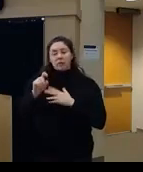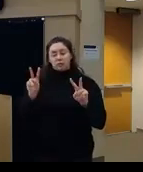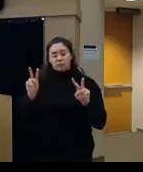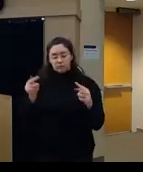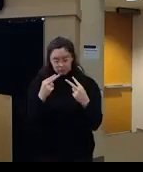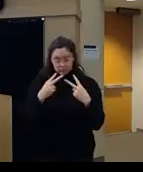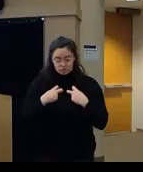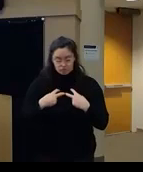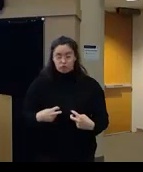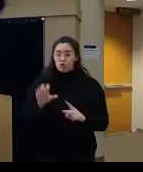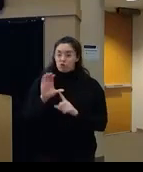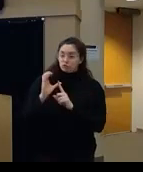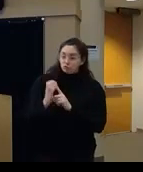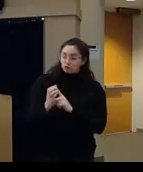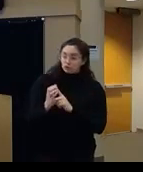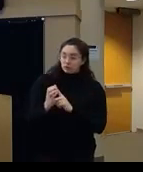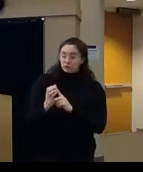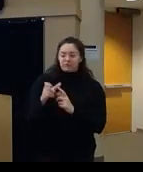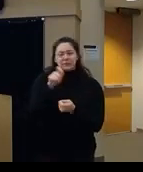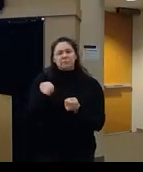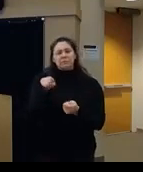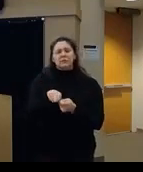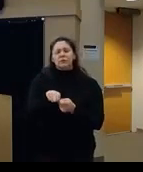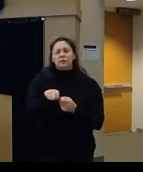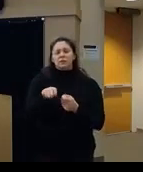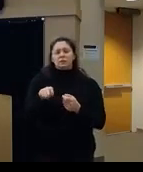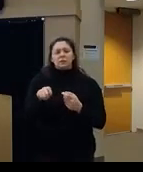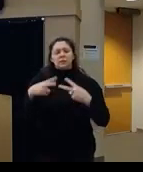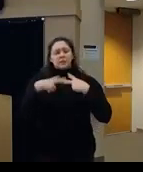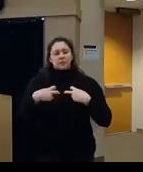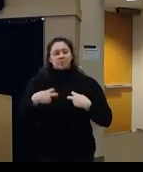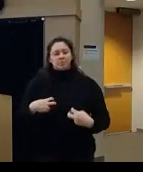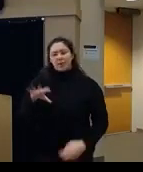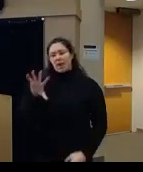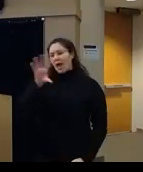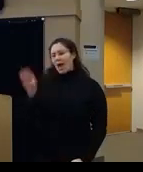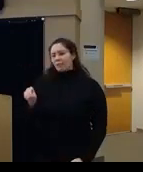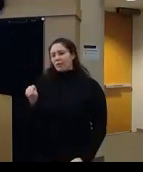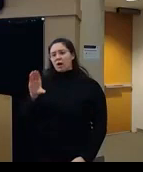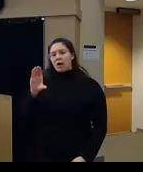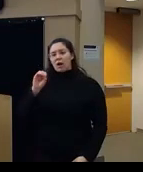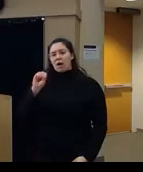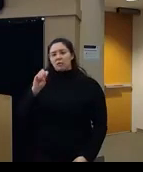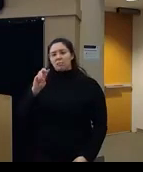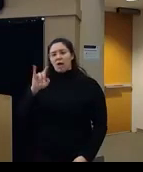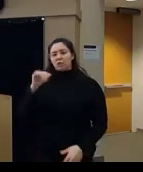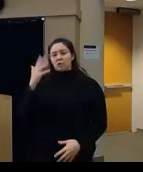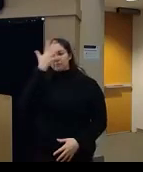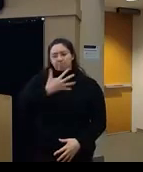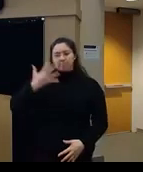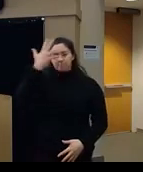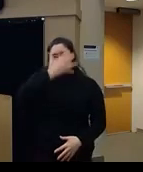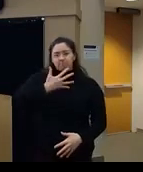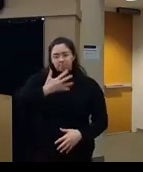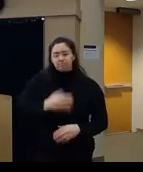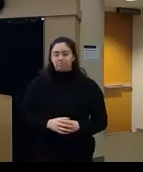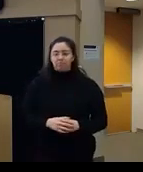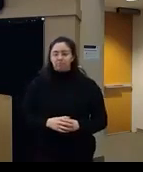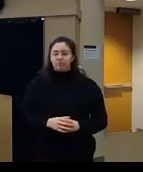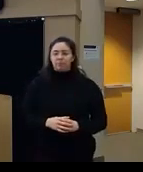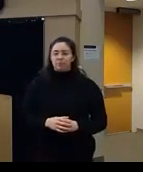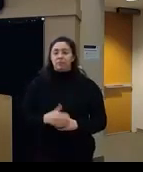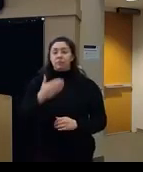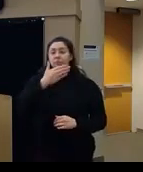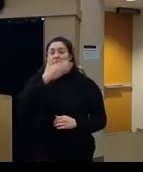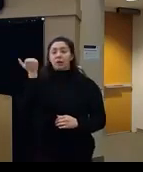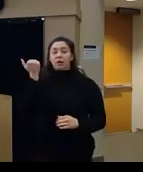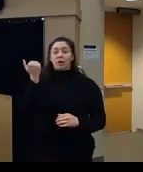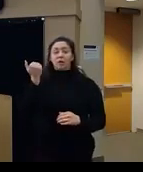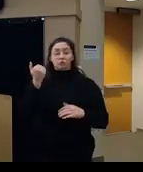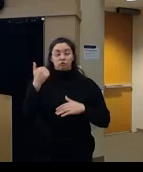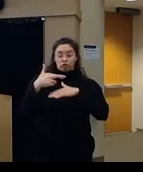culturally specifically when you look at African cosmology um because a lot of the references has